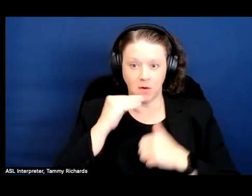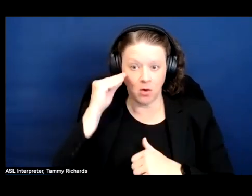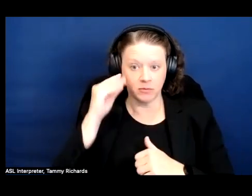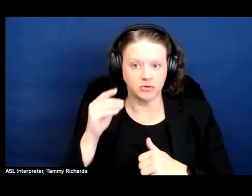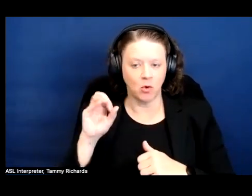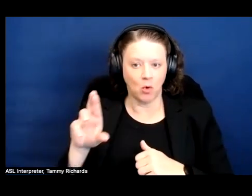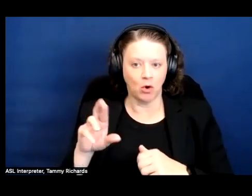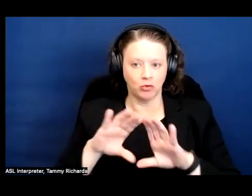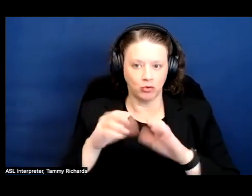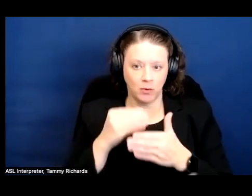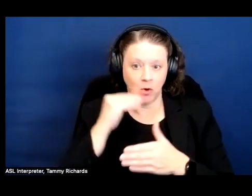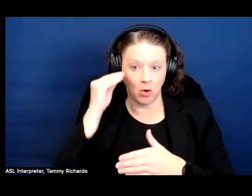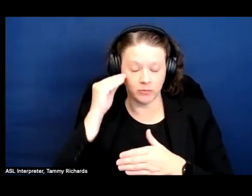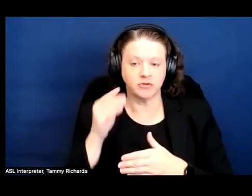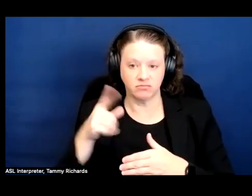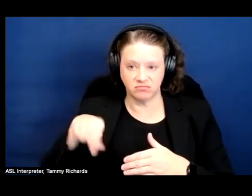there's balancing of interests here.